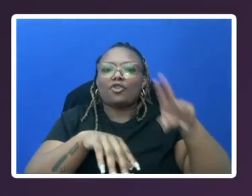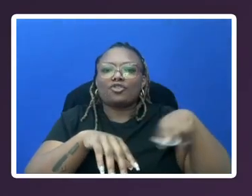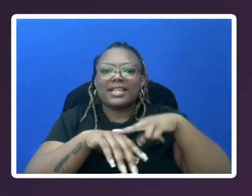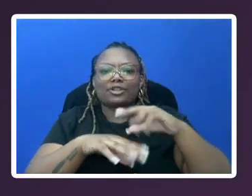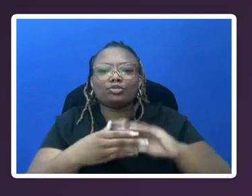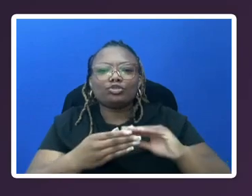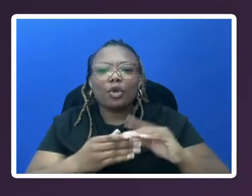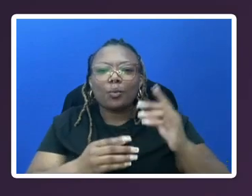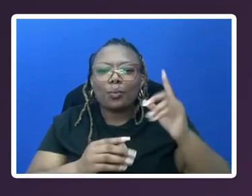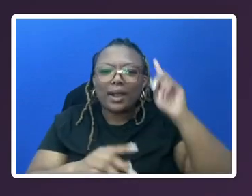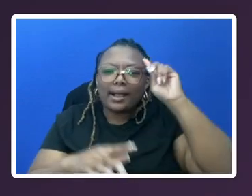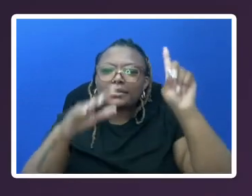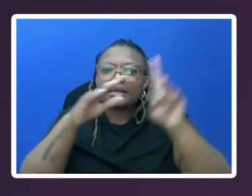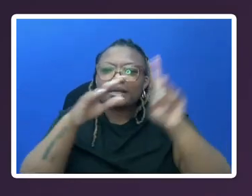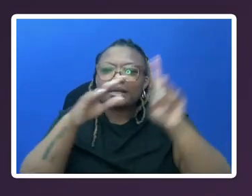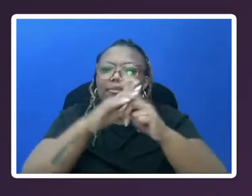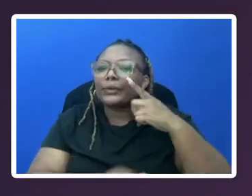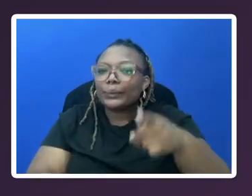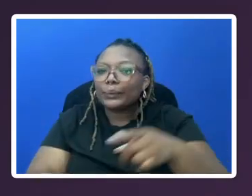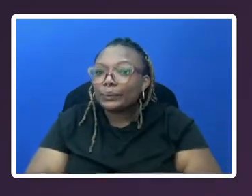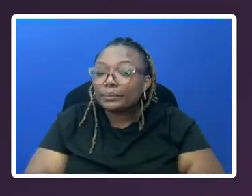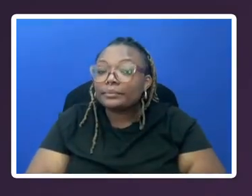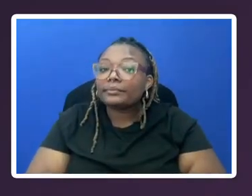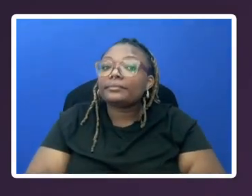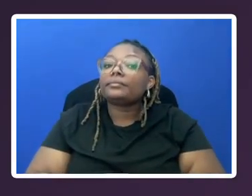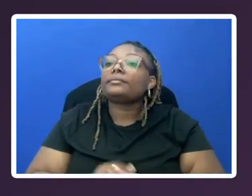Renee Gokey: Yeah. I think, for me, it's a